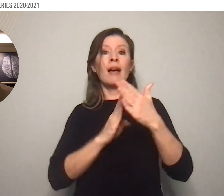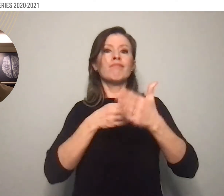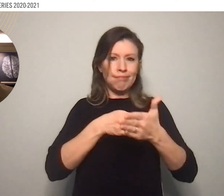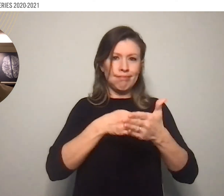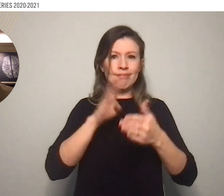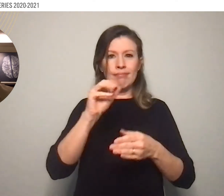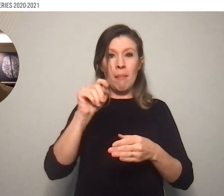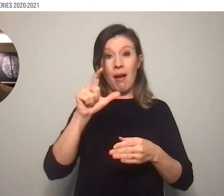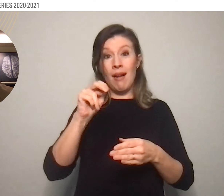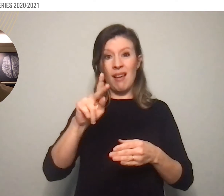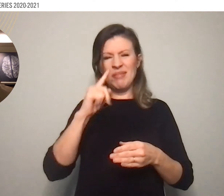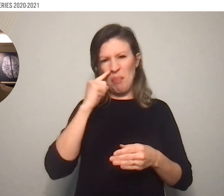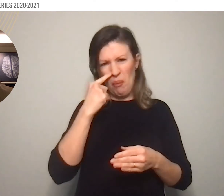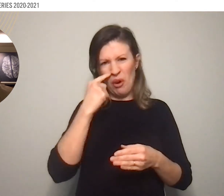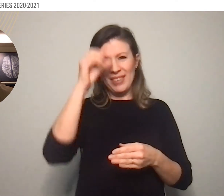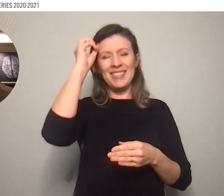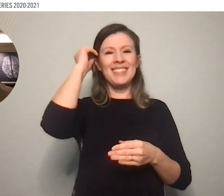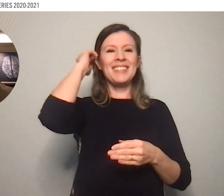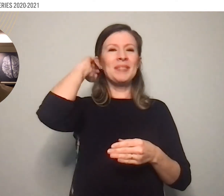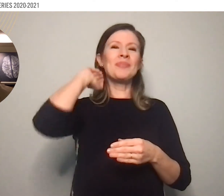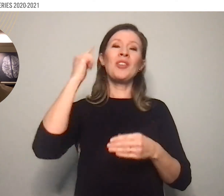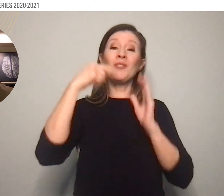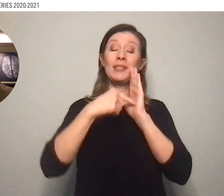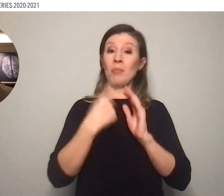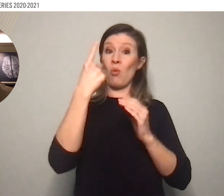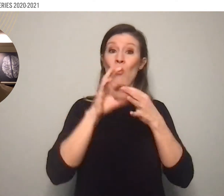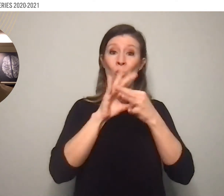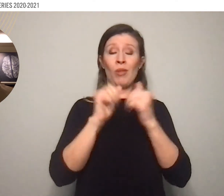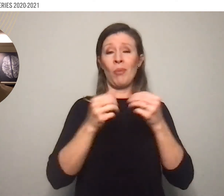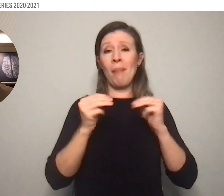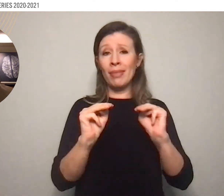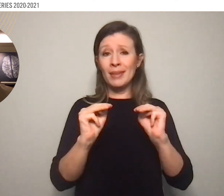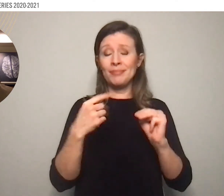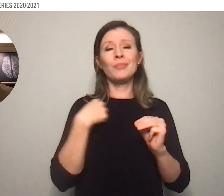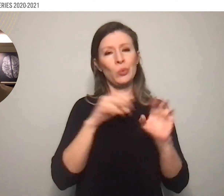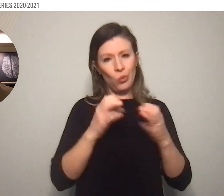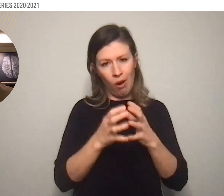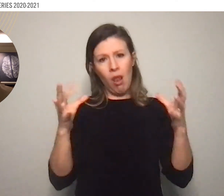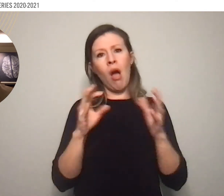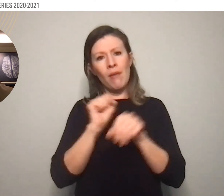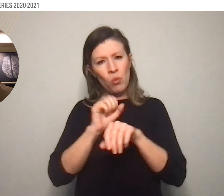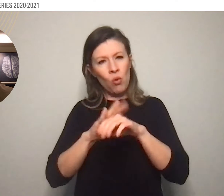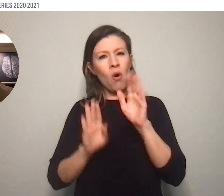boring, for example one bottleneck relates to methods we, we do a lot of methods development.